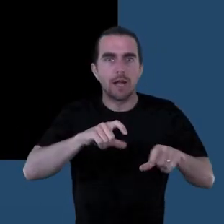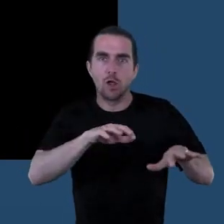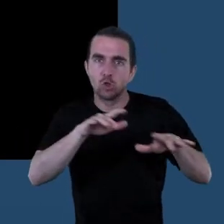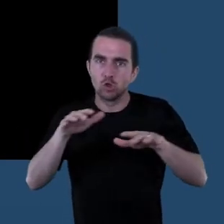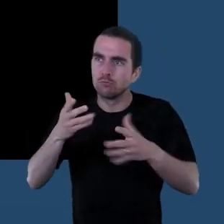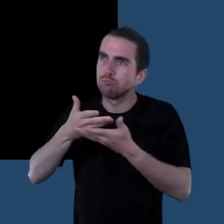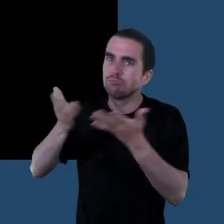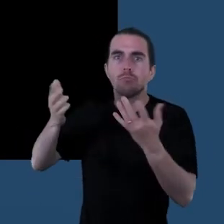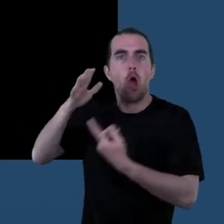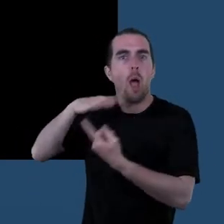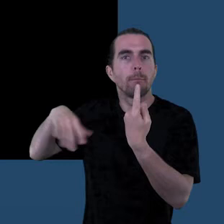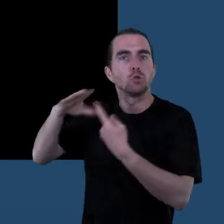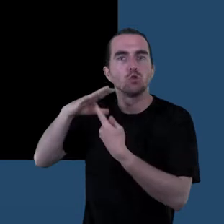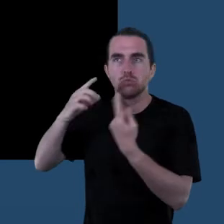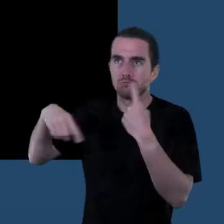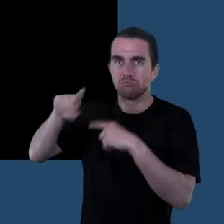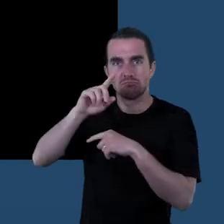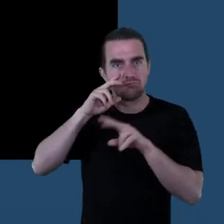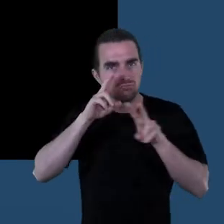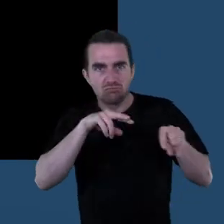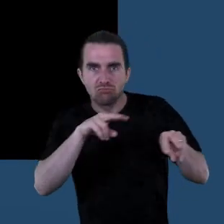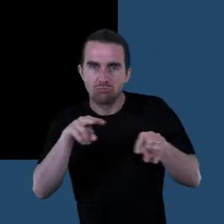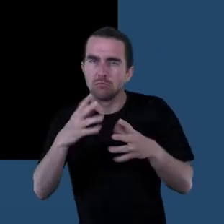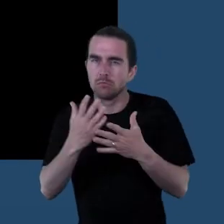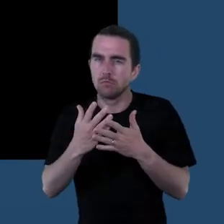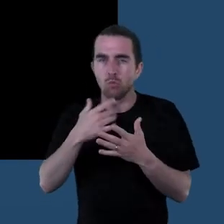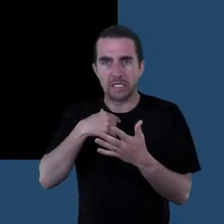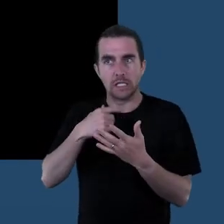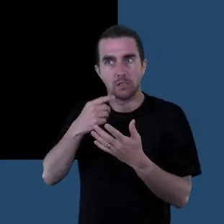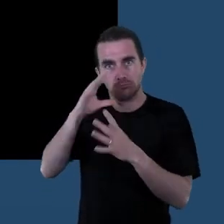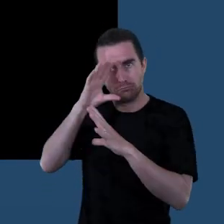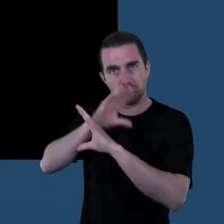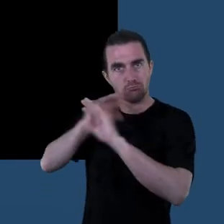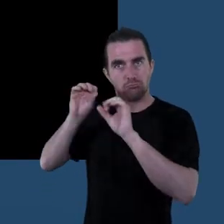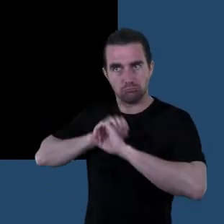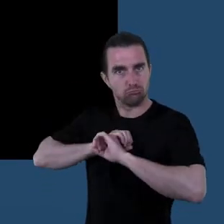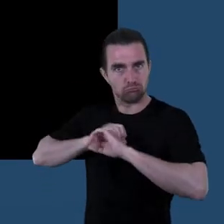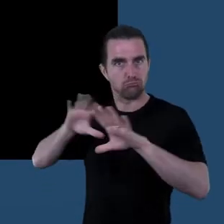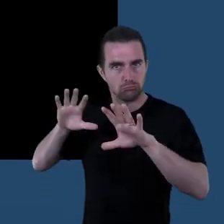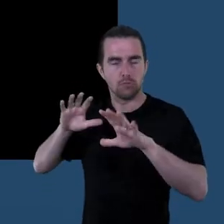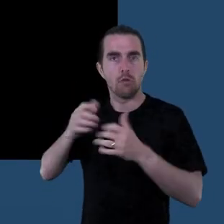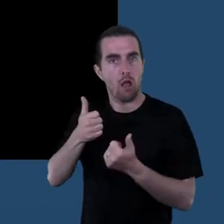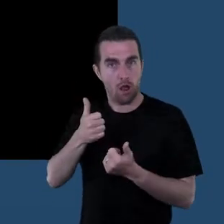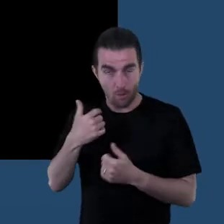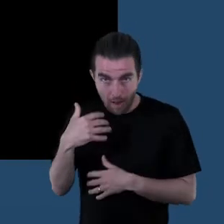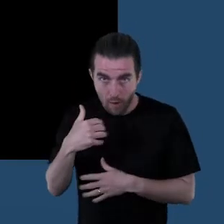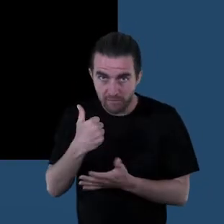in the global community. And it's really important that we publish on that sort of thing too. Fantastic, yeah, it sounds,